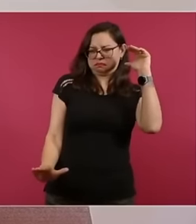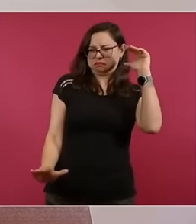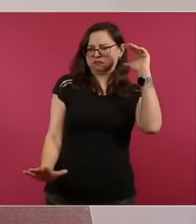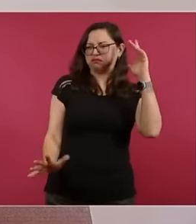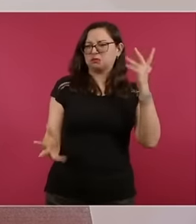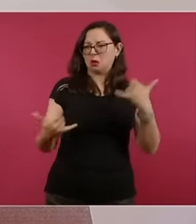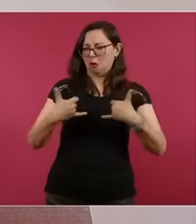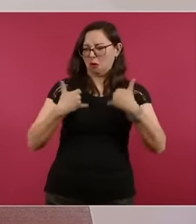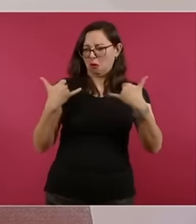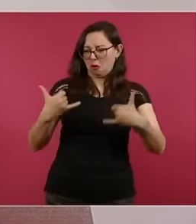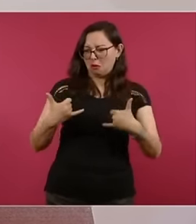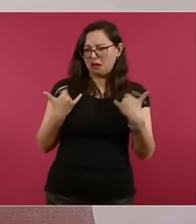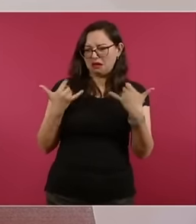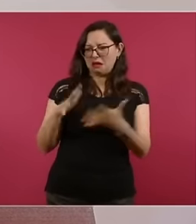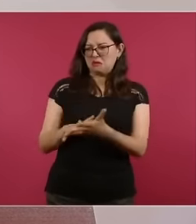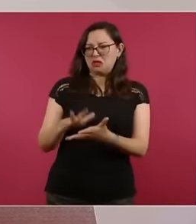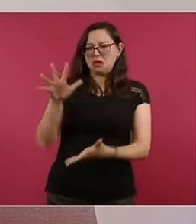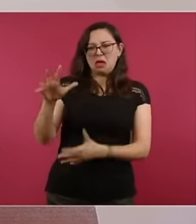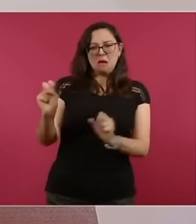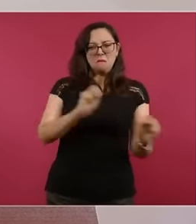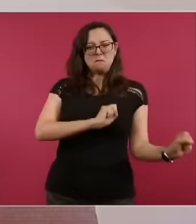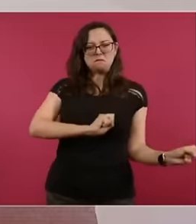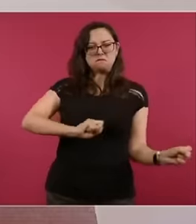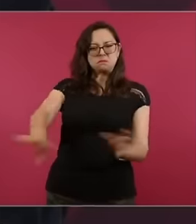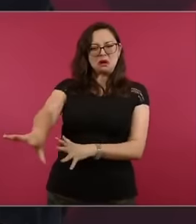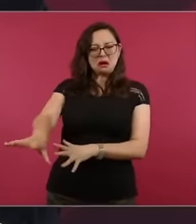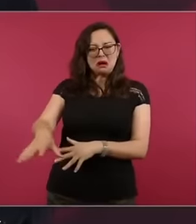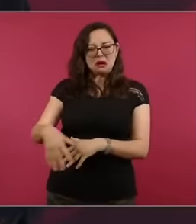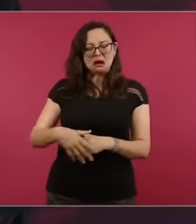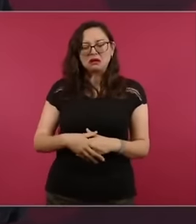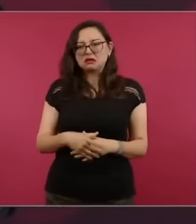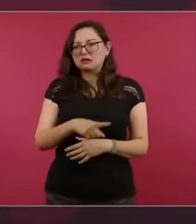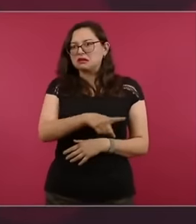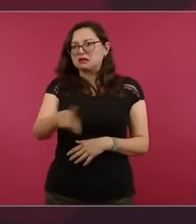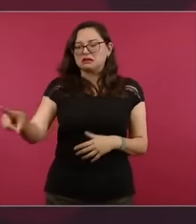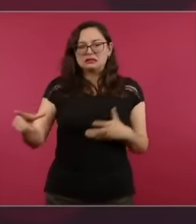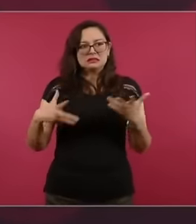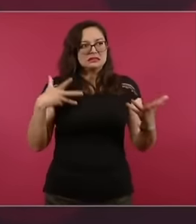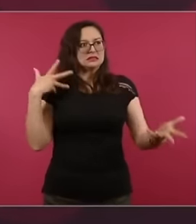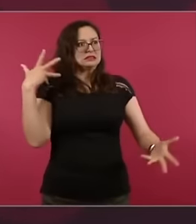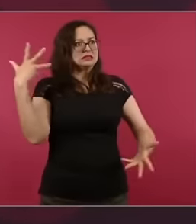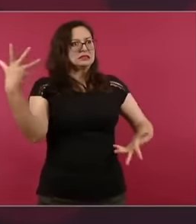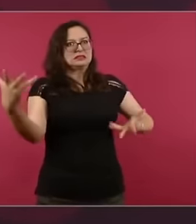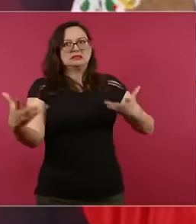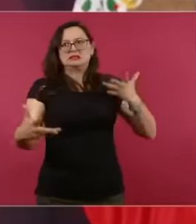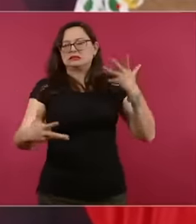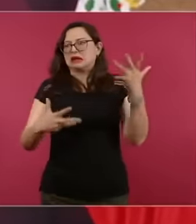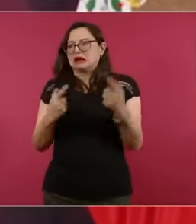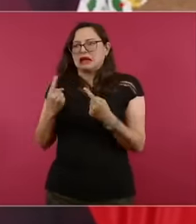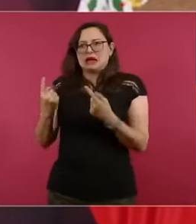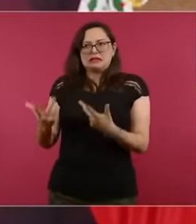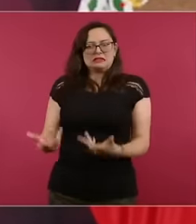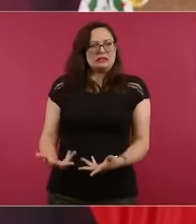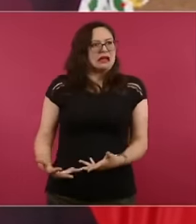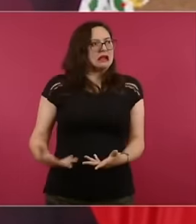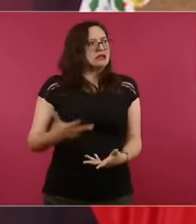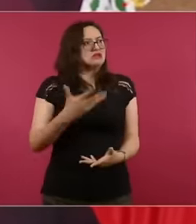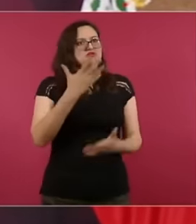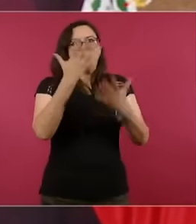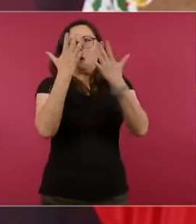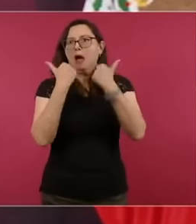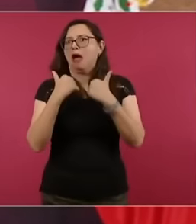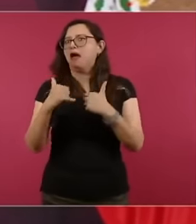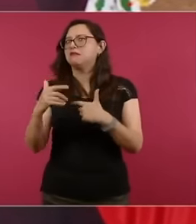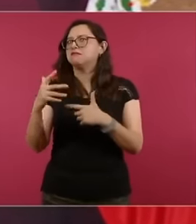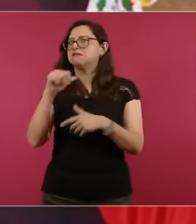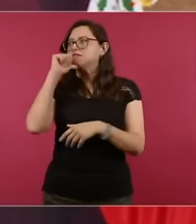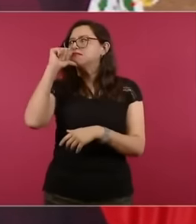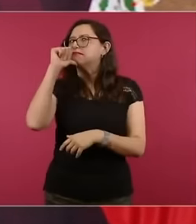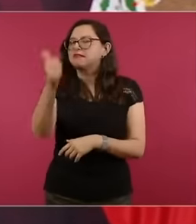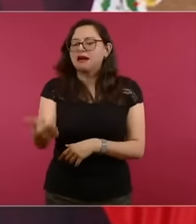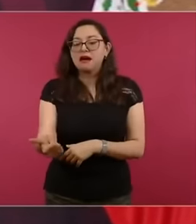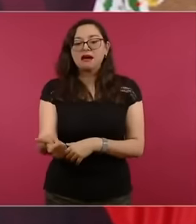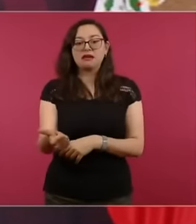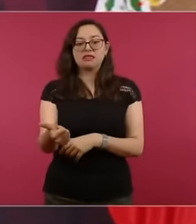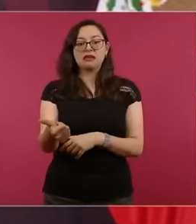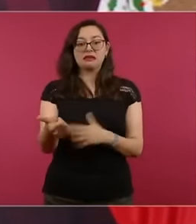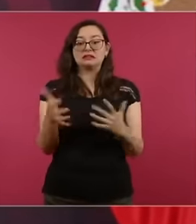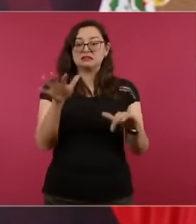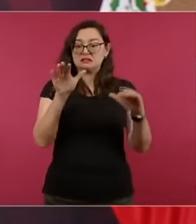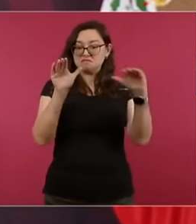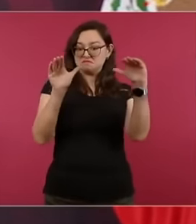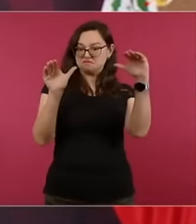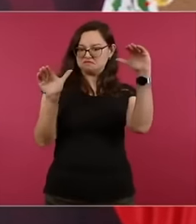young people, they left millions of people without options, without alternatives, without hope. Mexicans and once